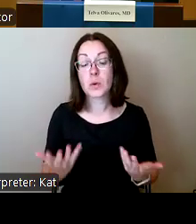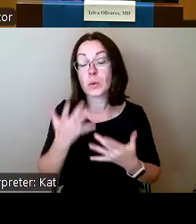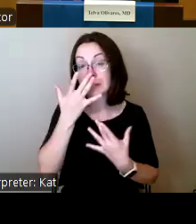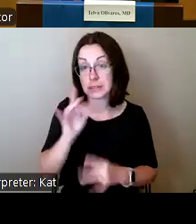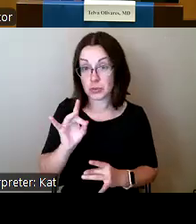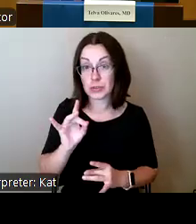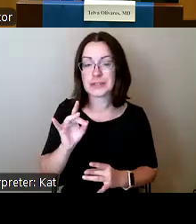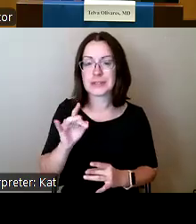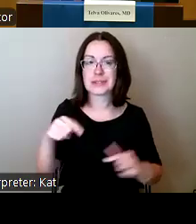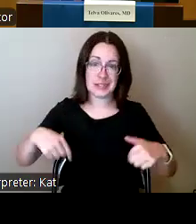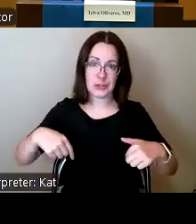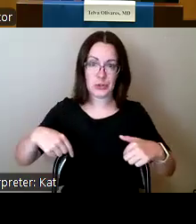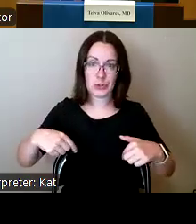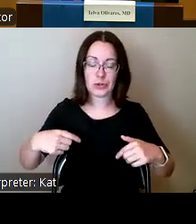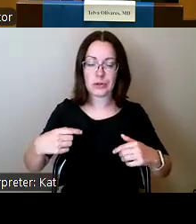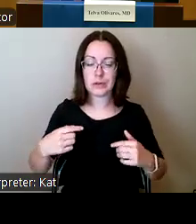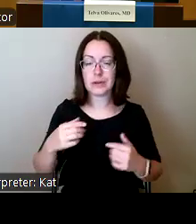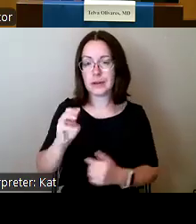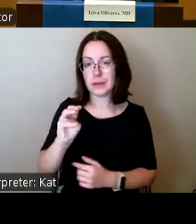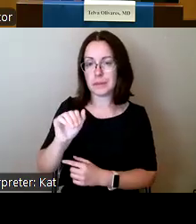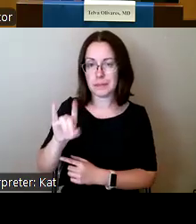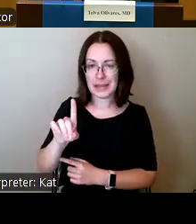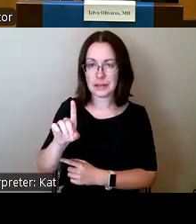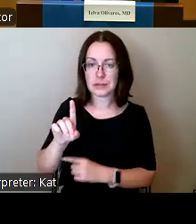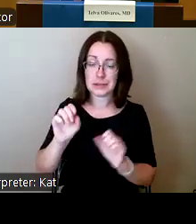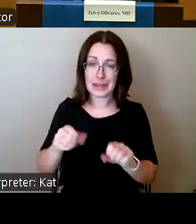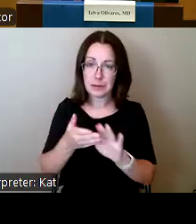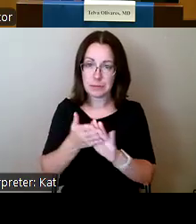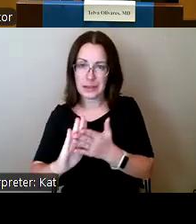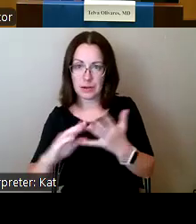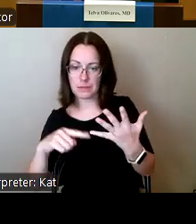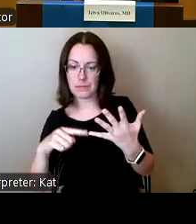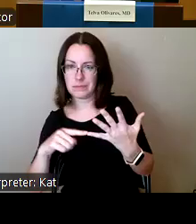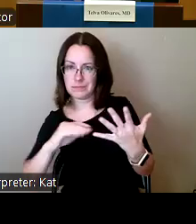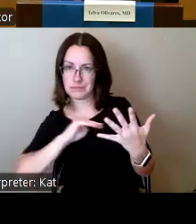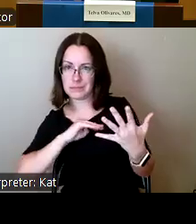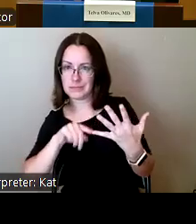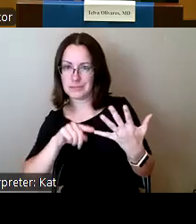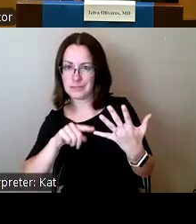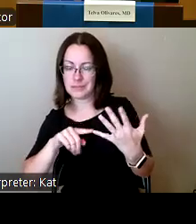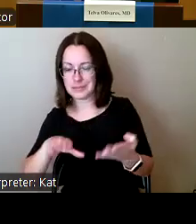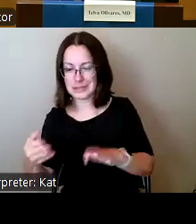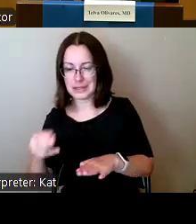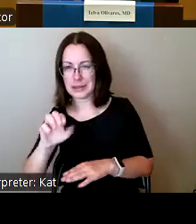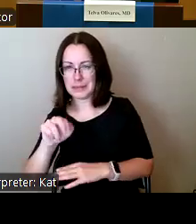that we're dealing with of course is that maid can become one of those deadly means. But there